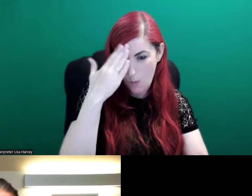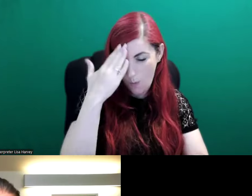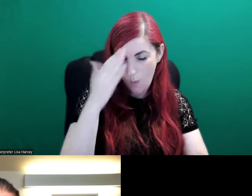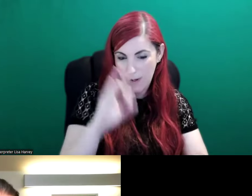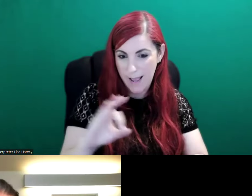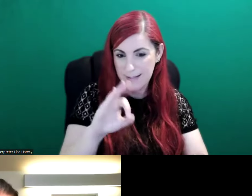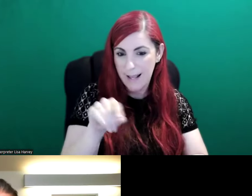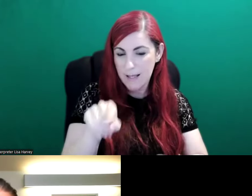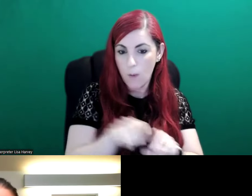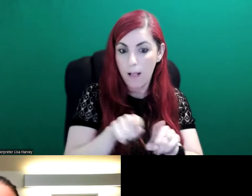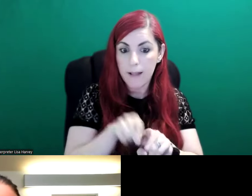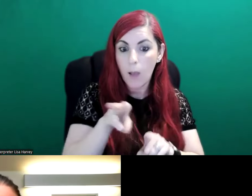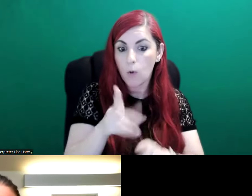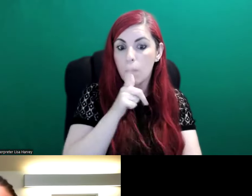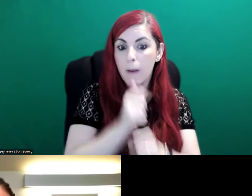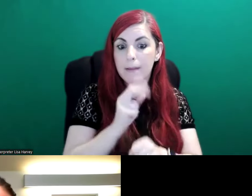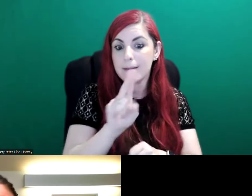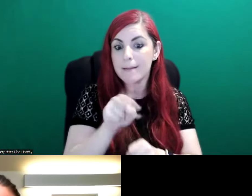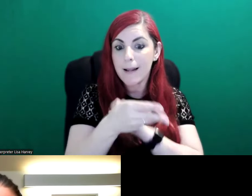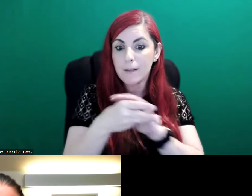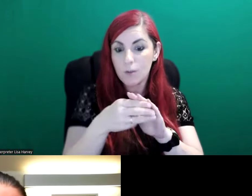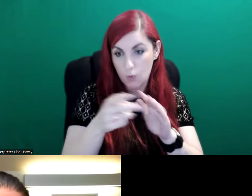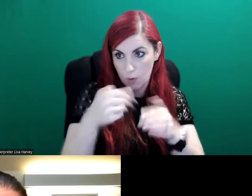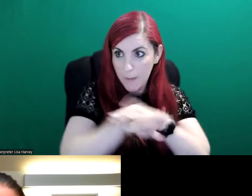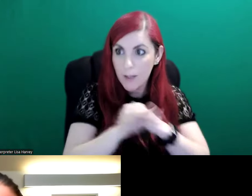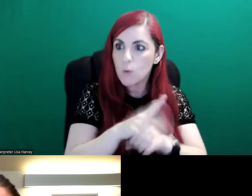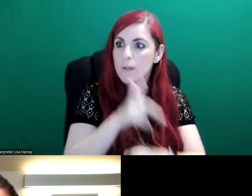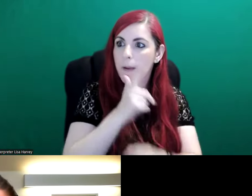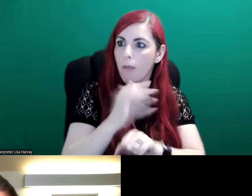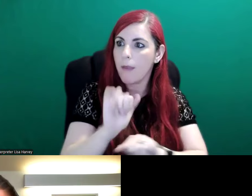in to speak about their work and and the influence that these two artists had on